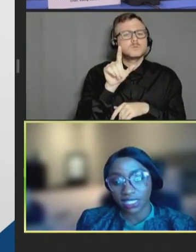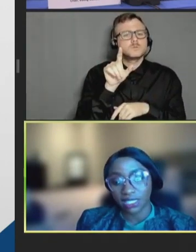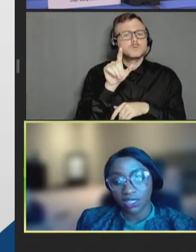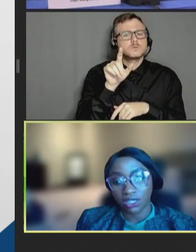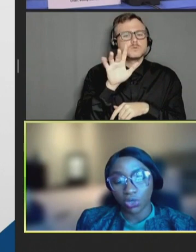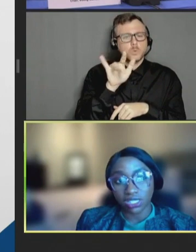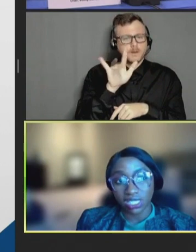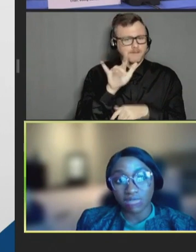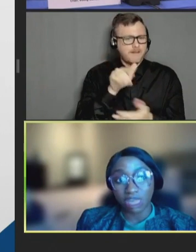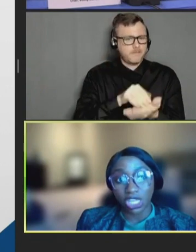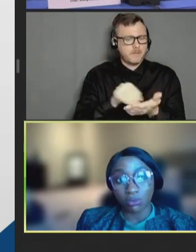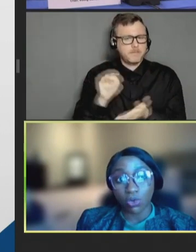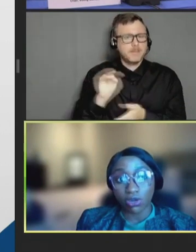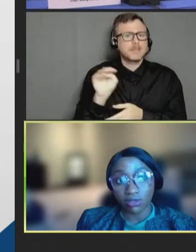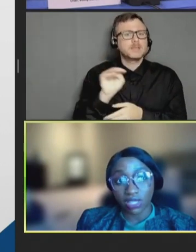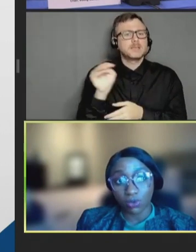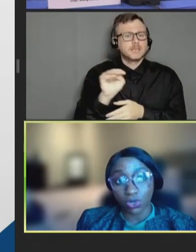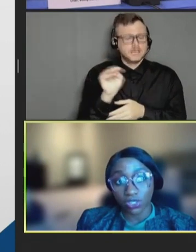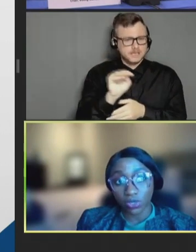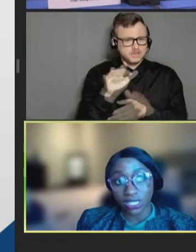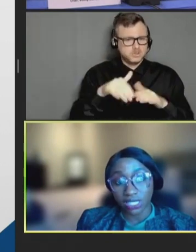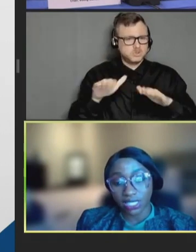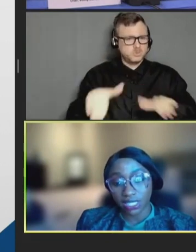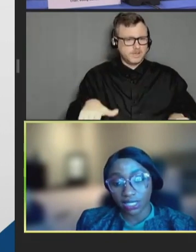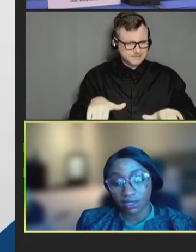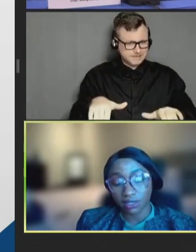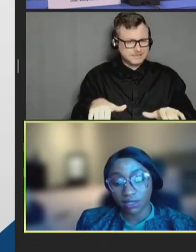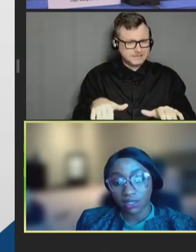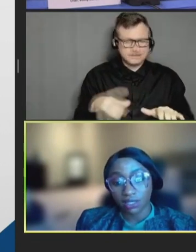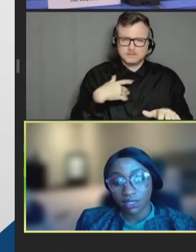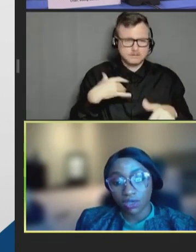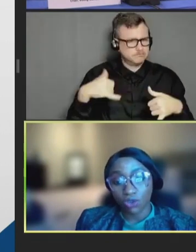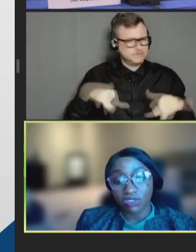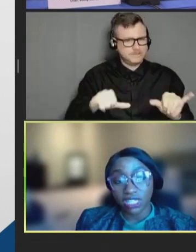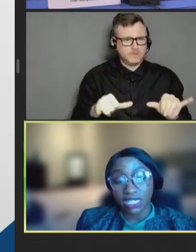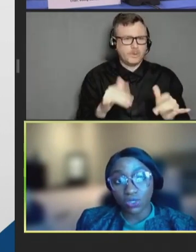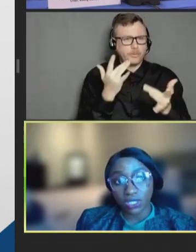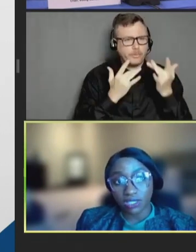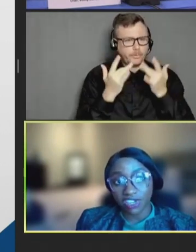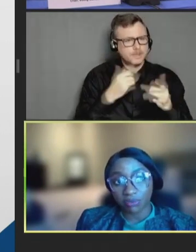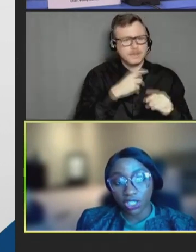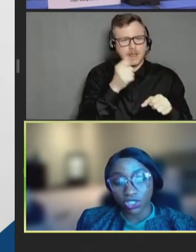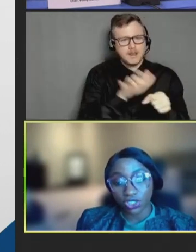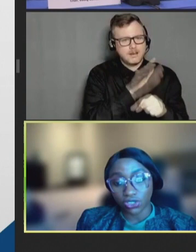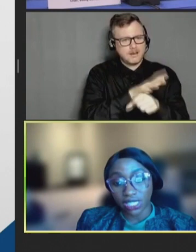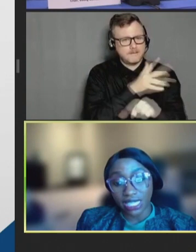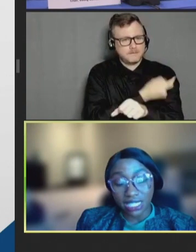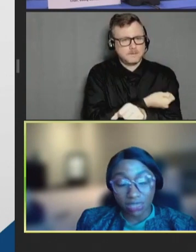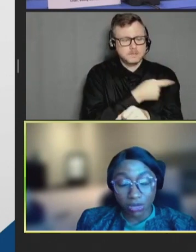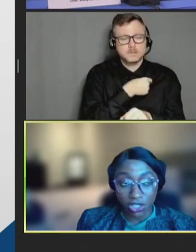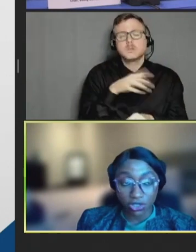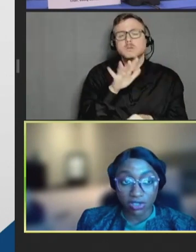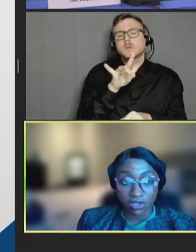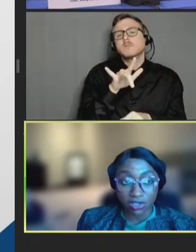which is 6 million more than it was in 2019. Of these 25 million children, 18 million of them